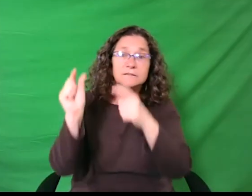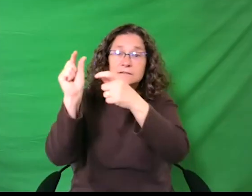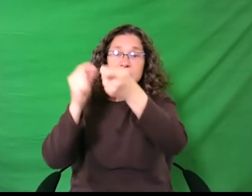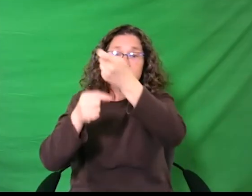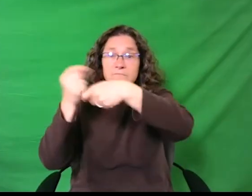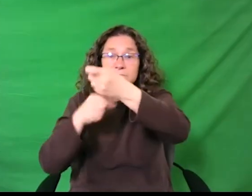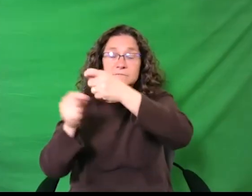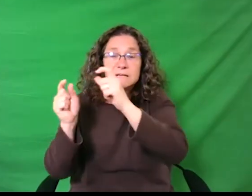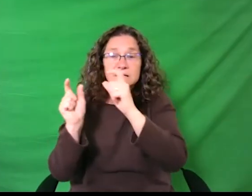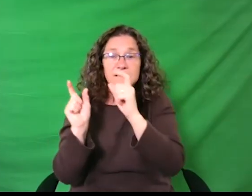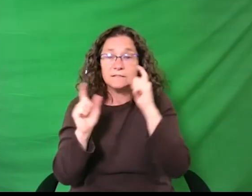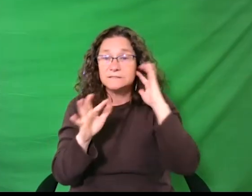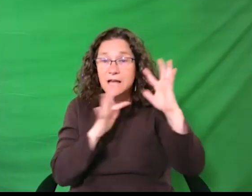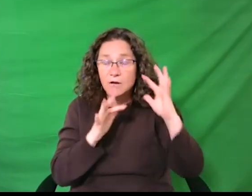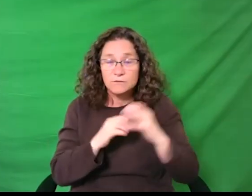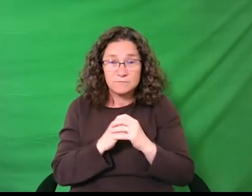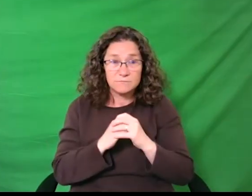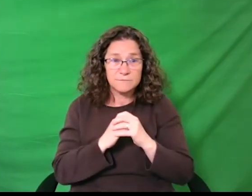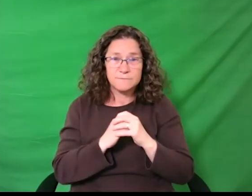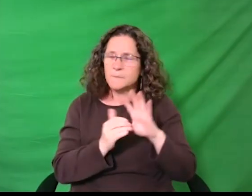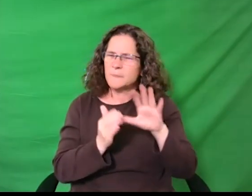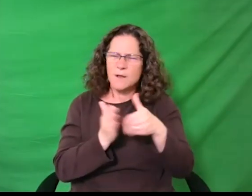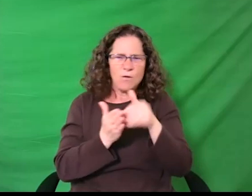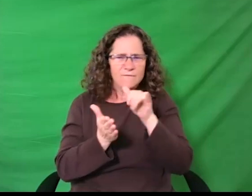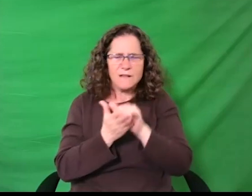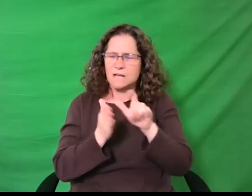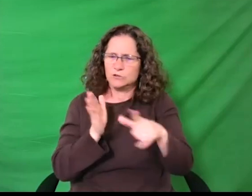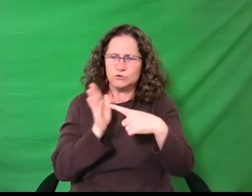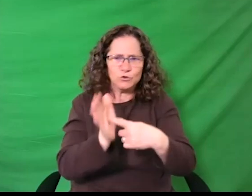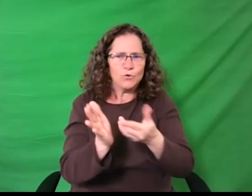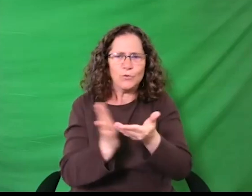I will just say here, some people use the term phonological awareness